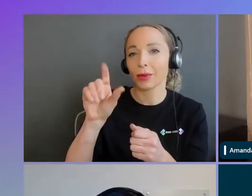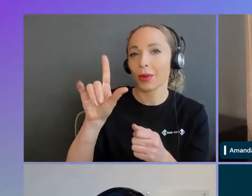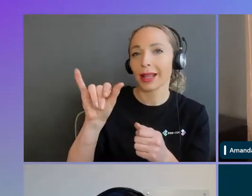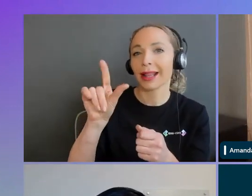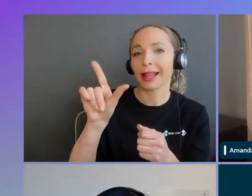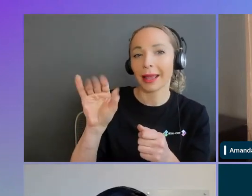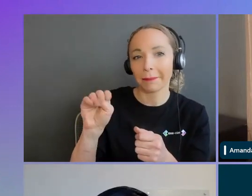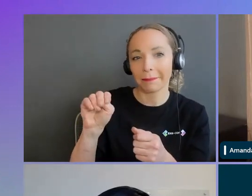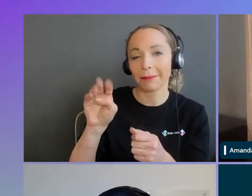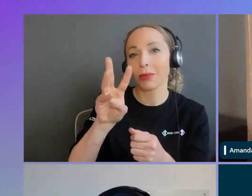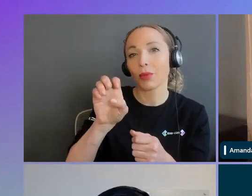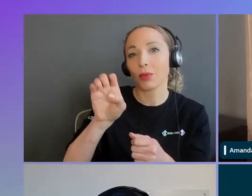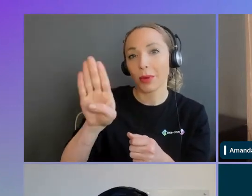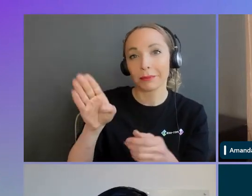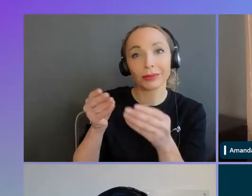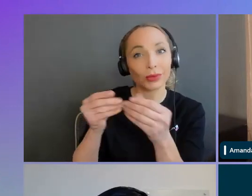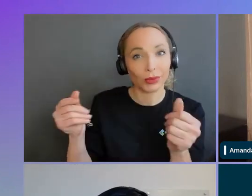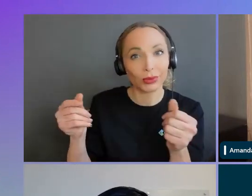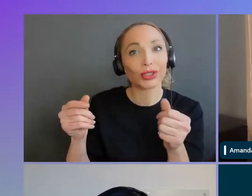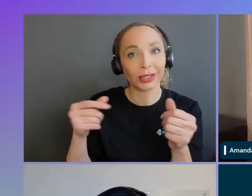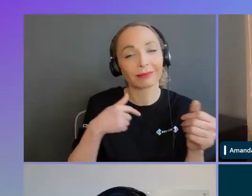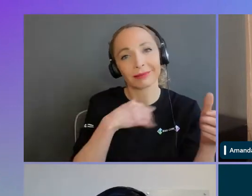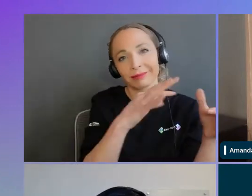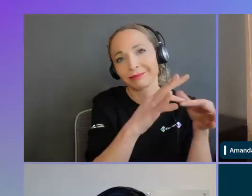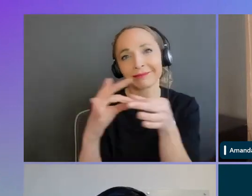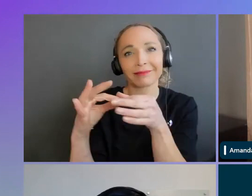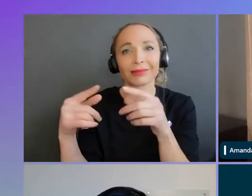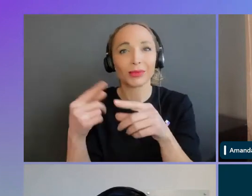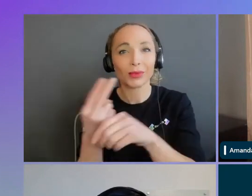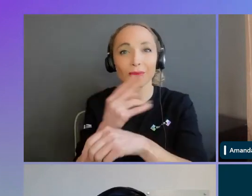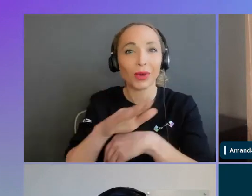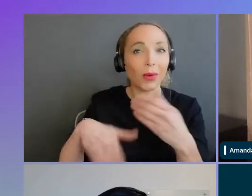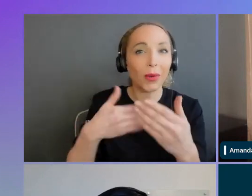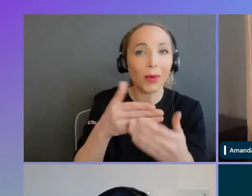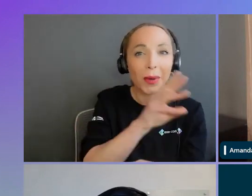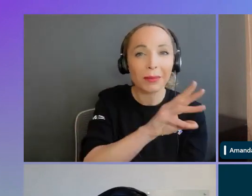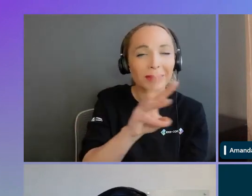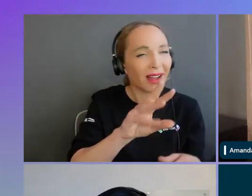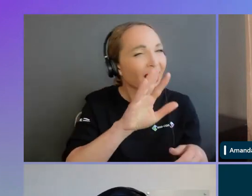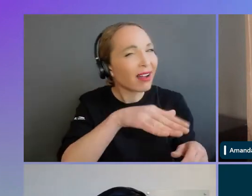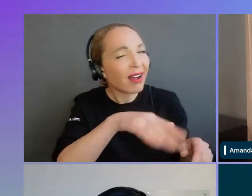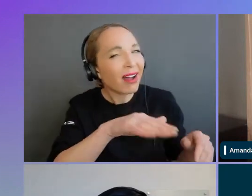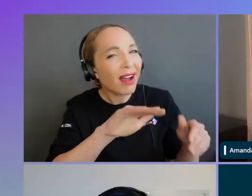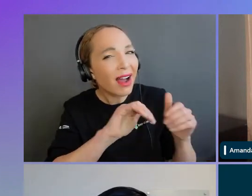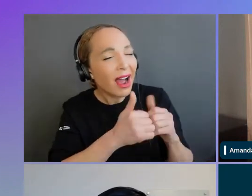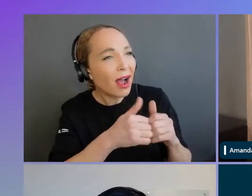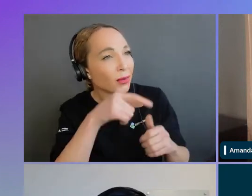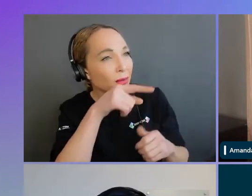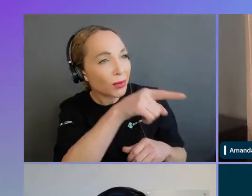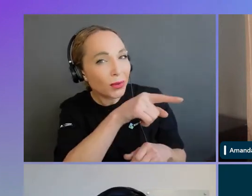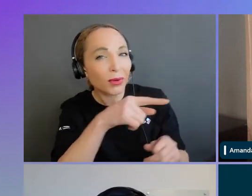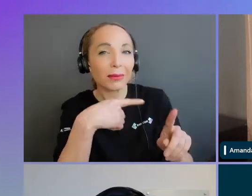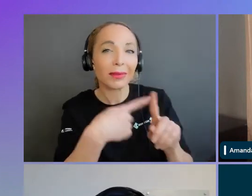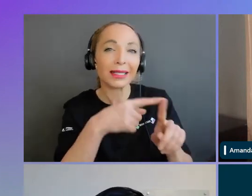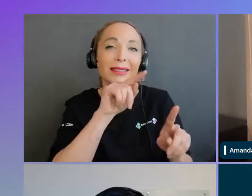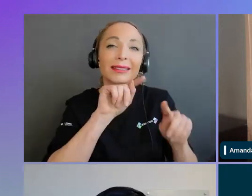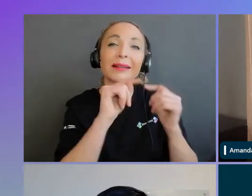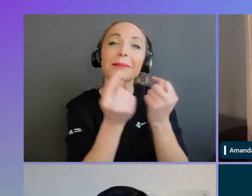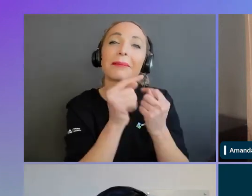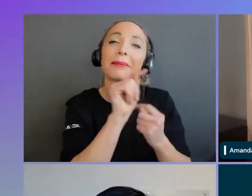Okay And how did you, uh, you and your team monitor the evaluation, uh, to evaluate the accessibility performance of